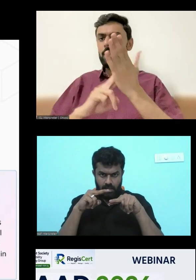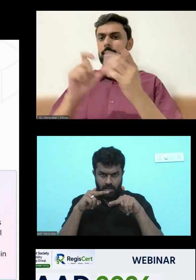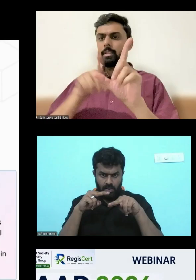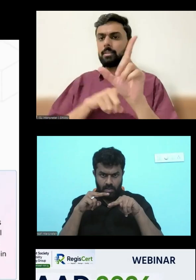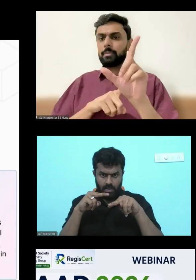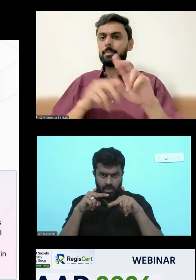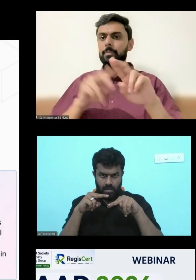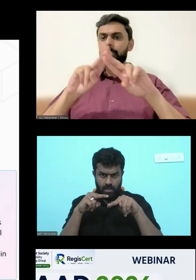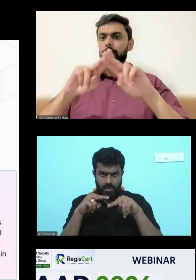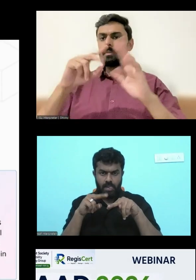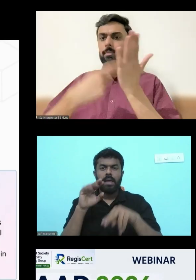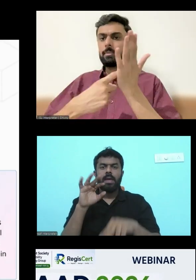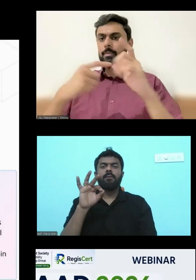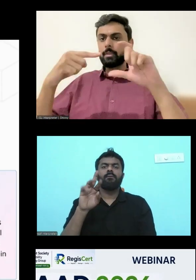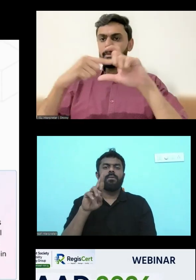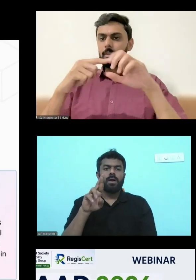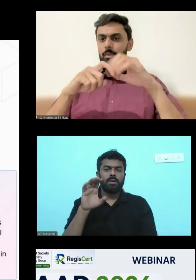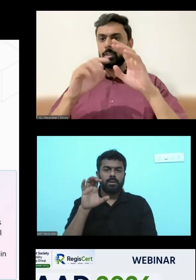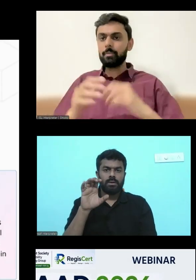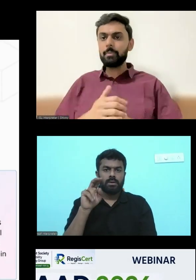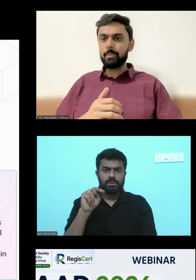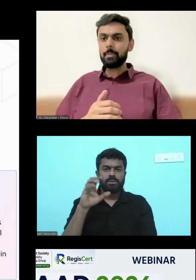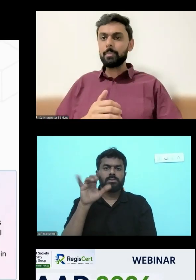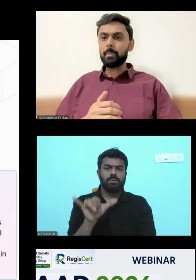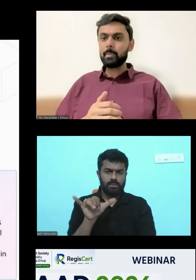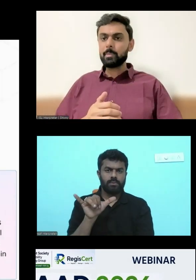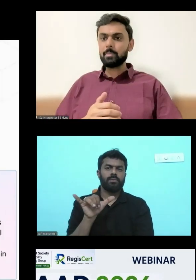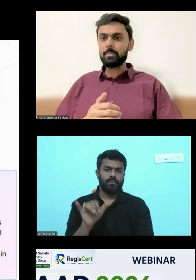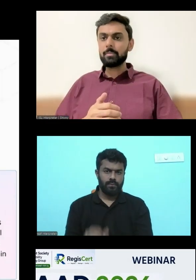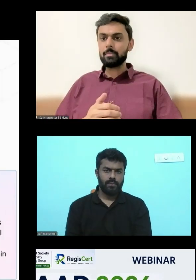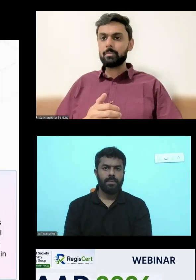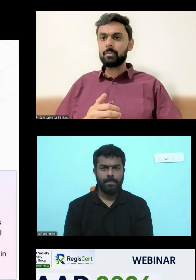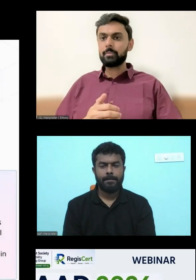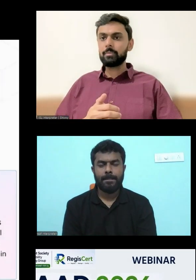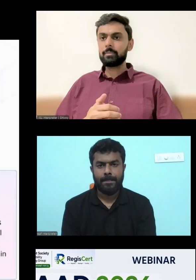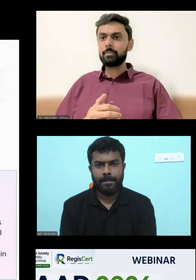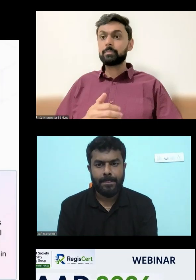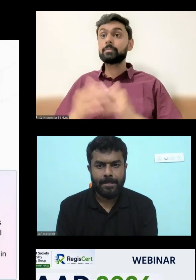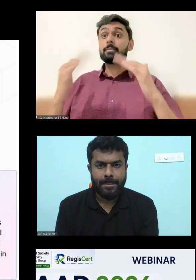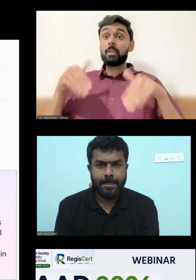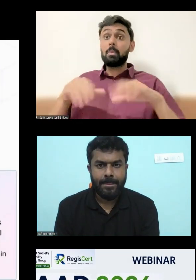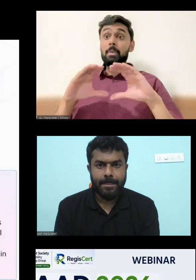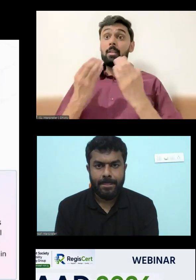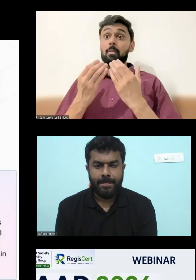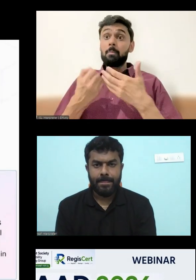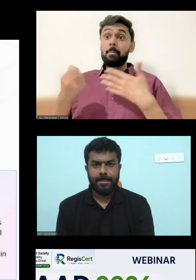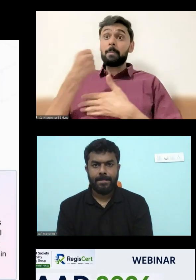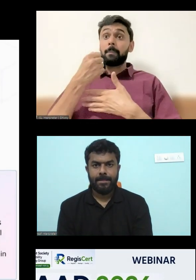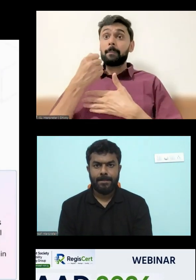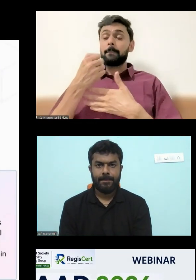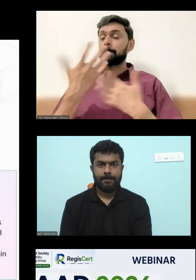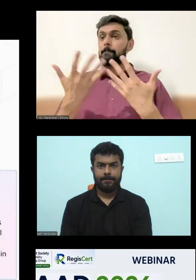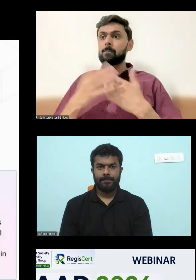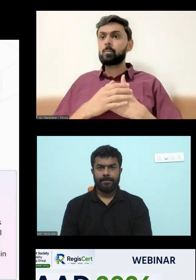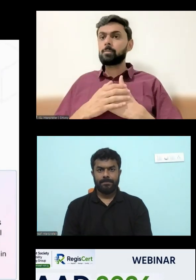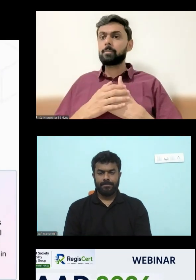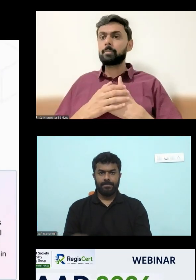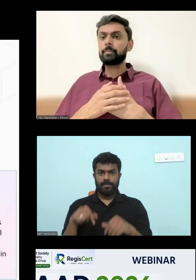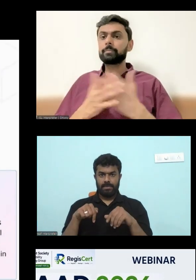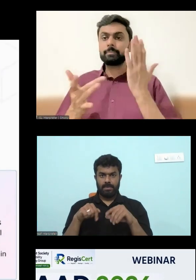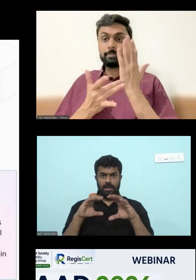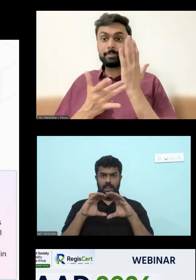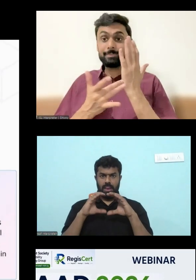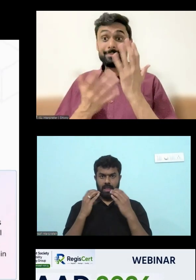While digital tools are getting more prioritized, low-tech assistive devices also remain the